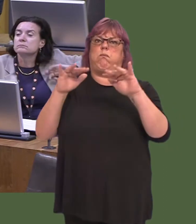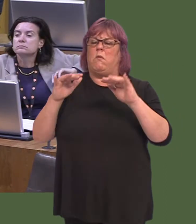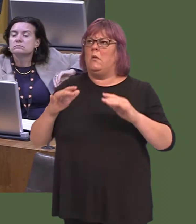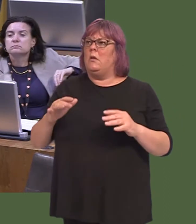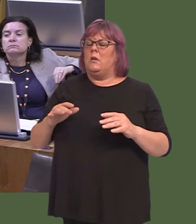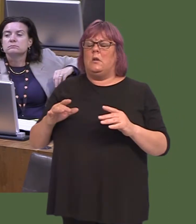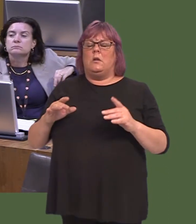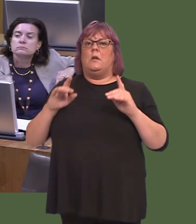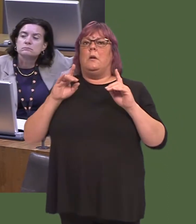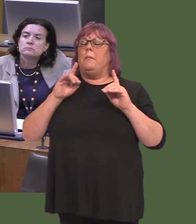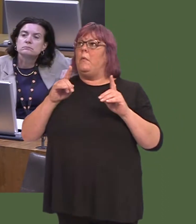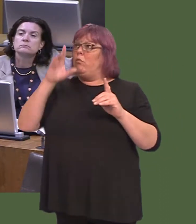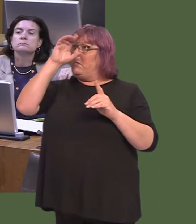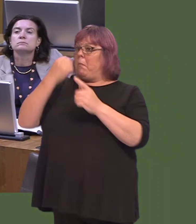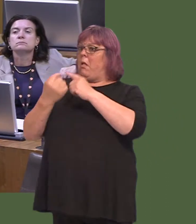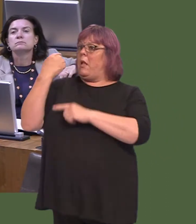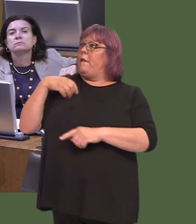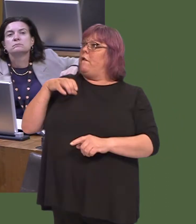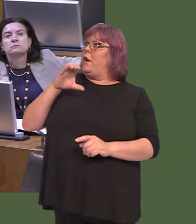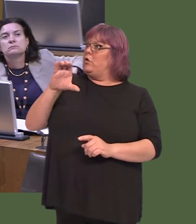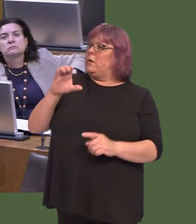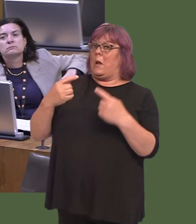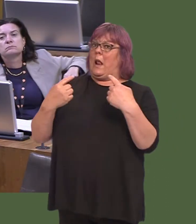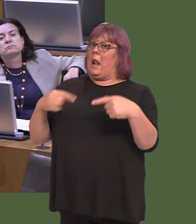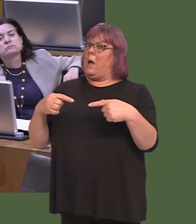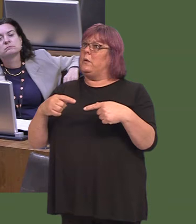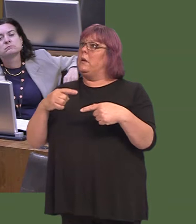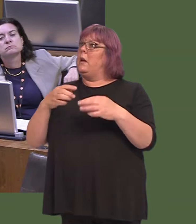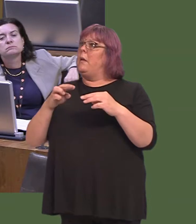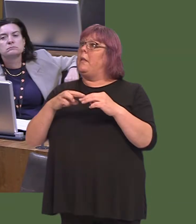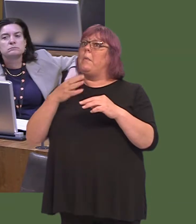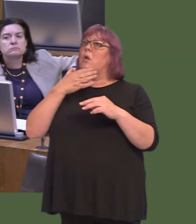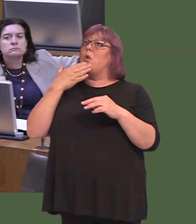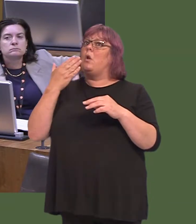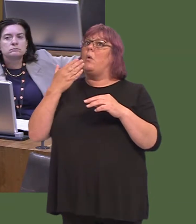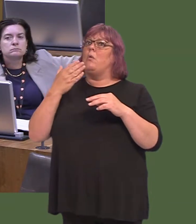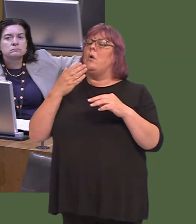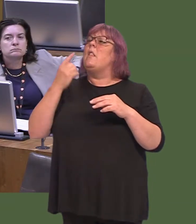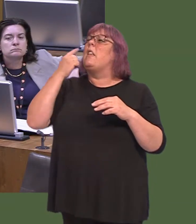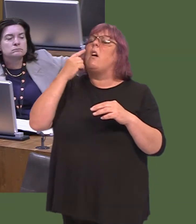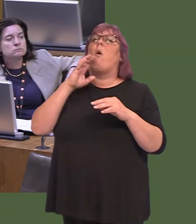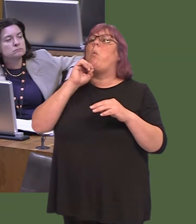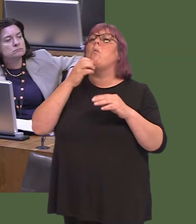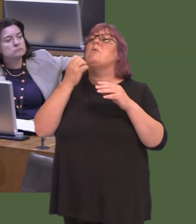Bear in mind, of course, that the last franchise was let on the basis that there would be no increase in the passenger numbers at all.